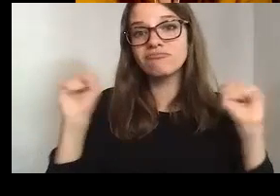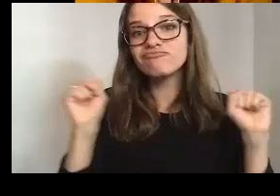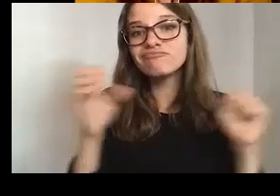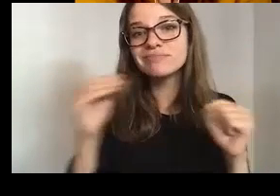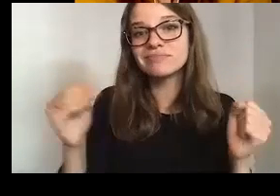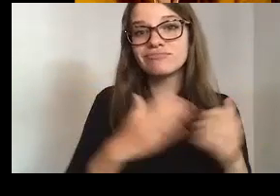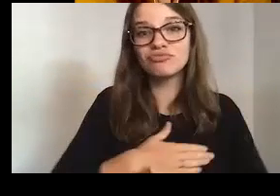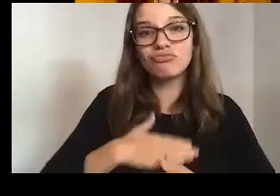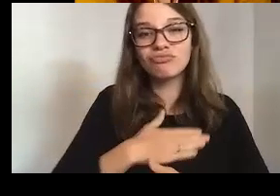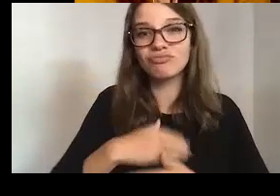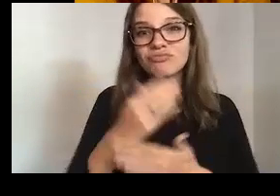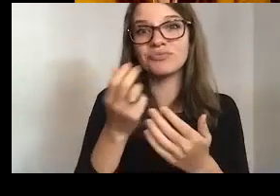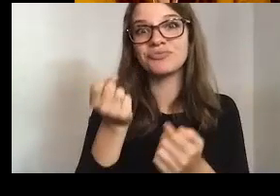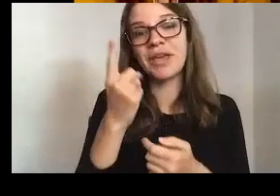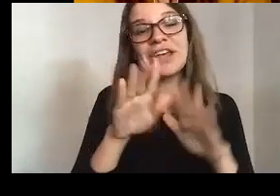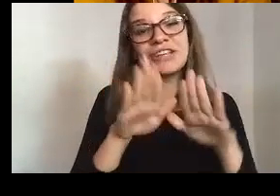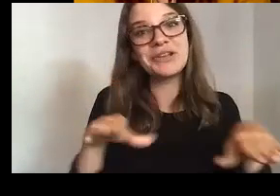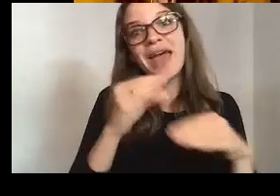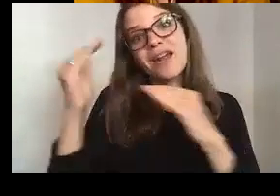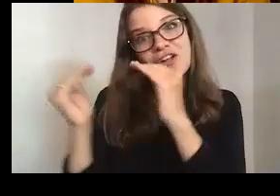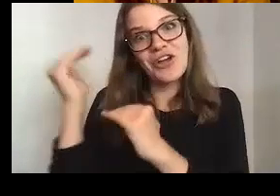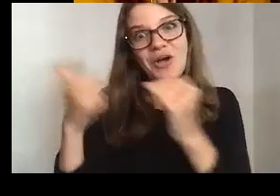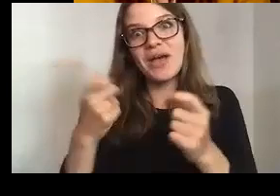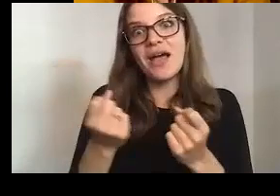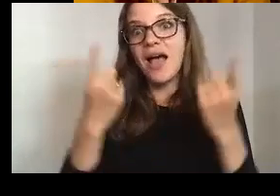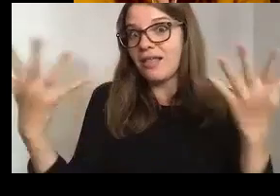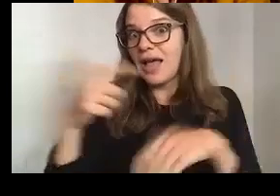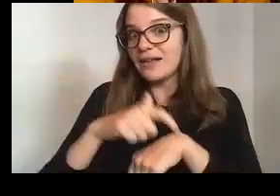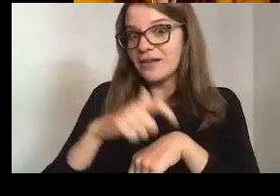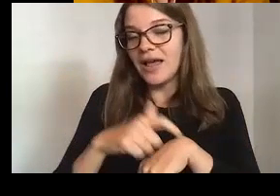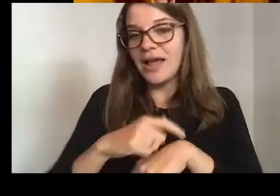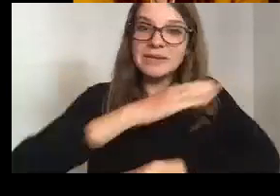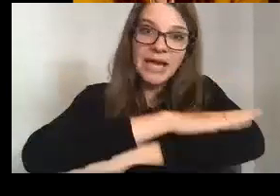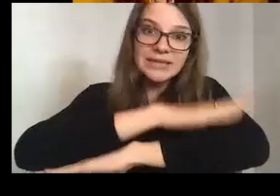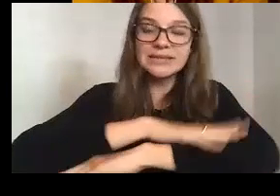you know children and adults alike we're spending a lot of time at desks at computers